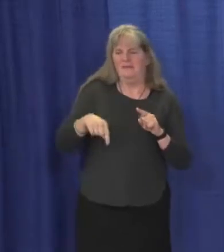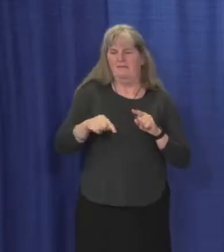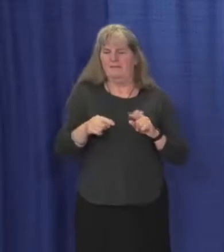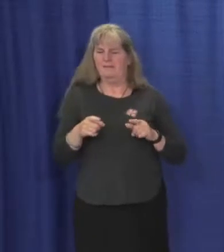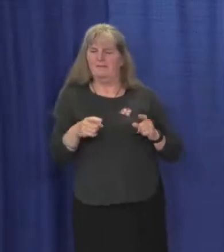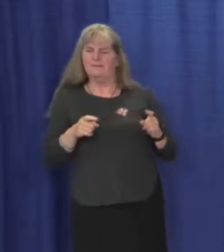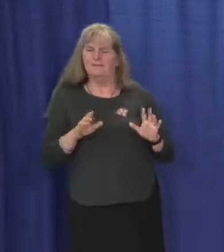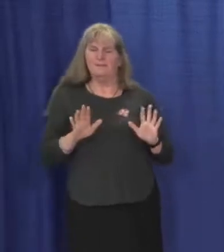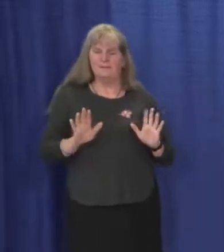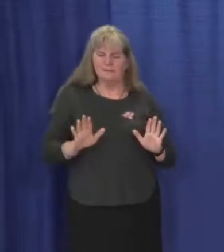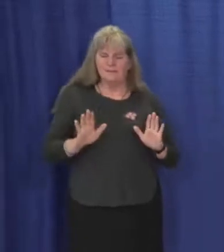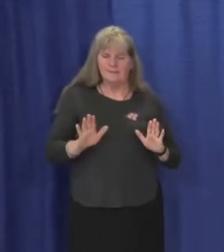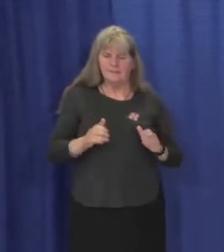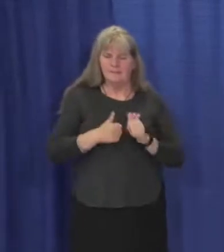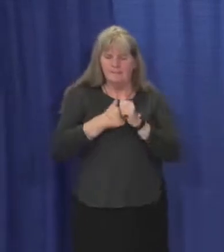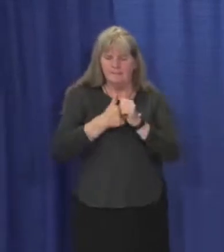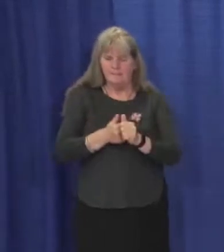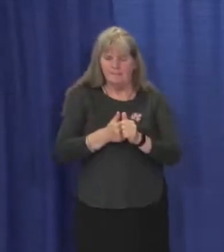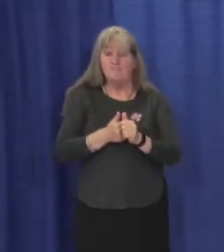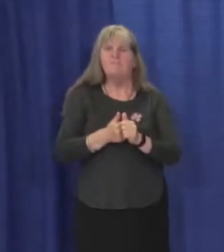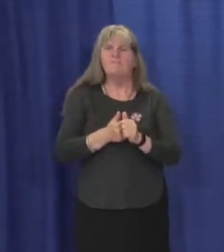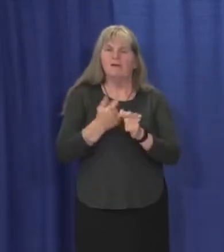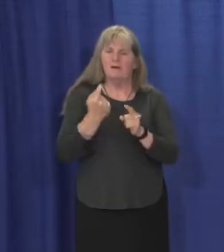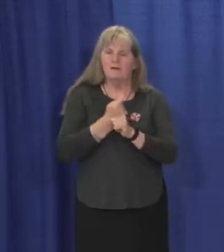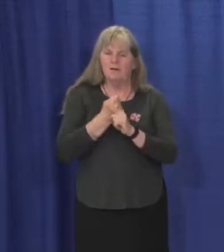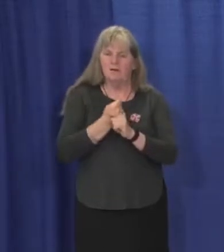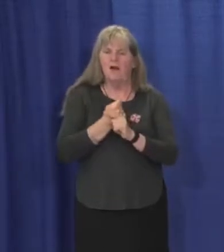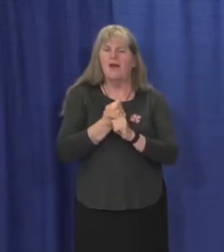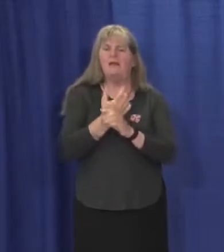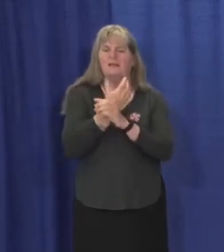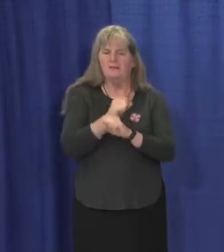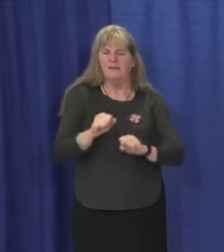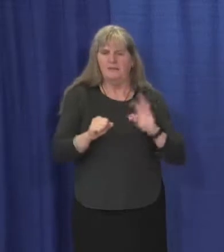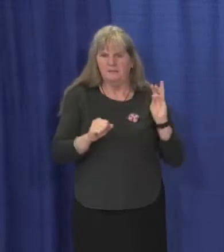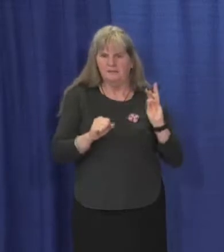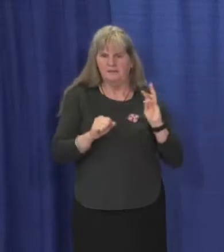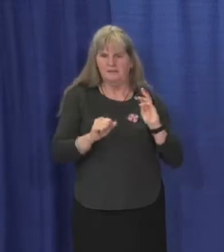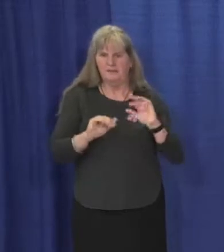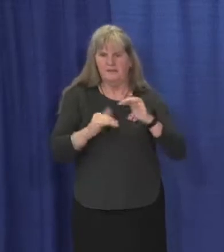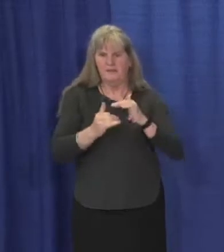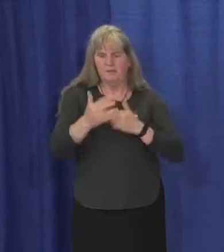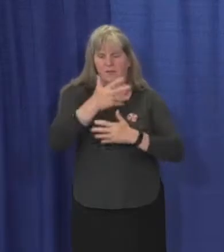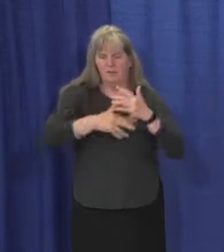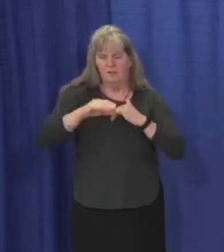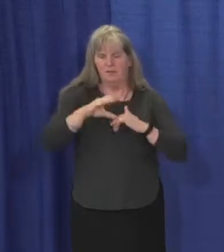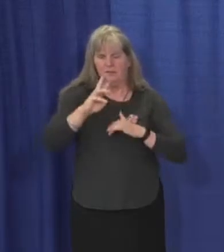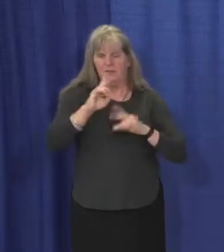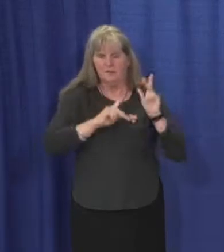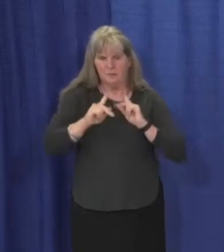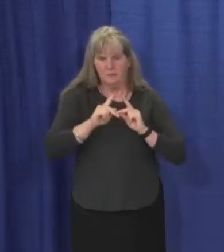But if we continue to hold tight and stick to six and follow safe six we will work through this